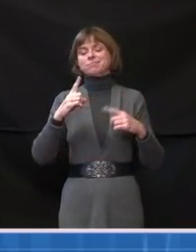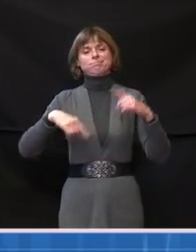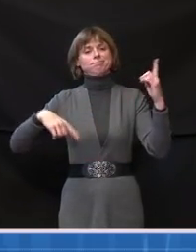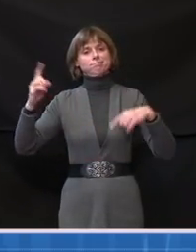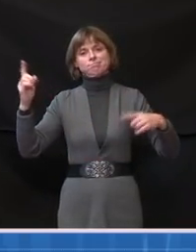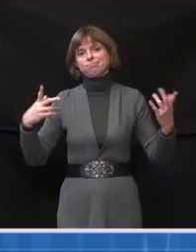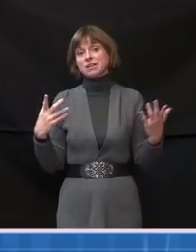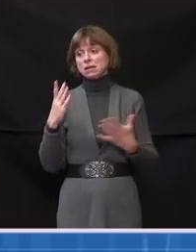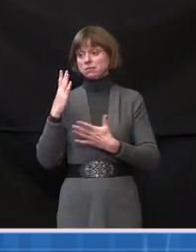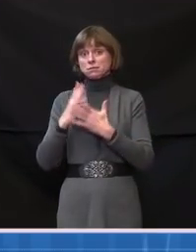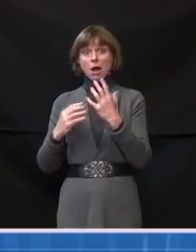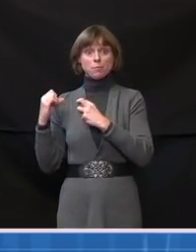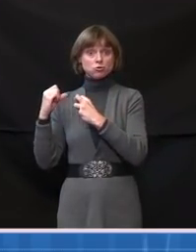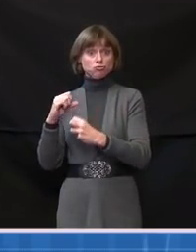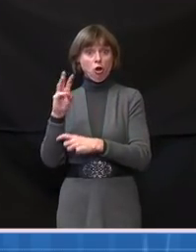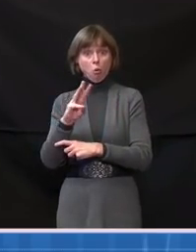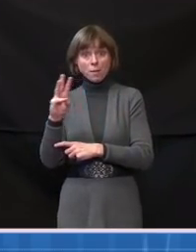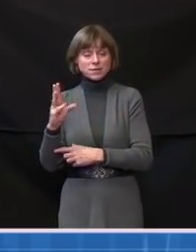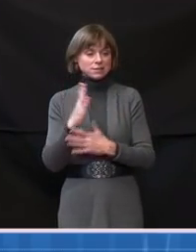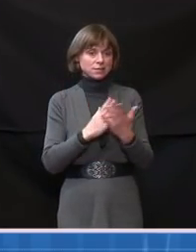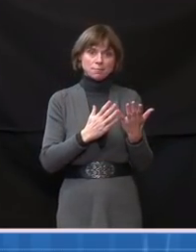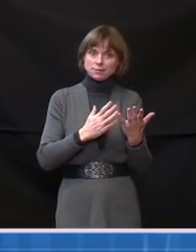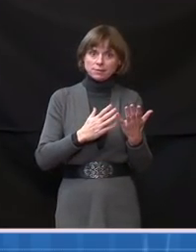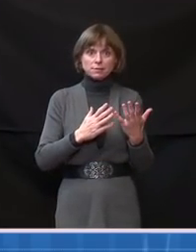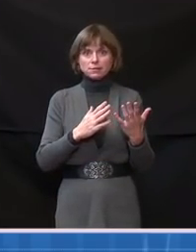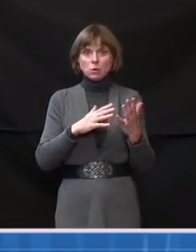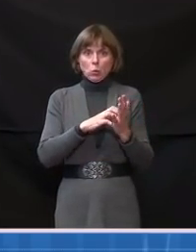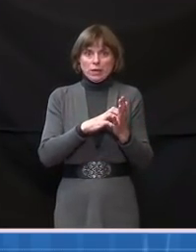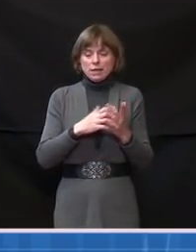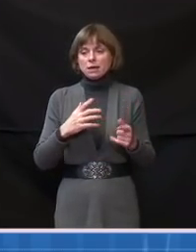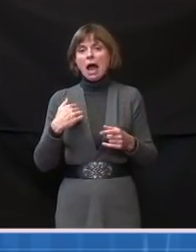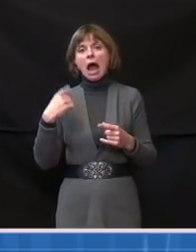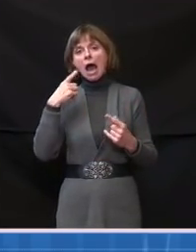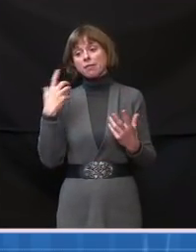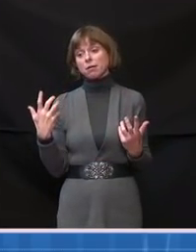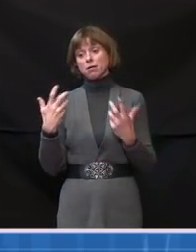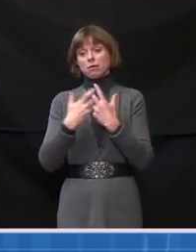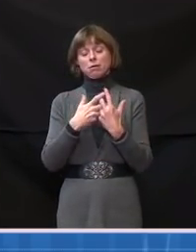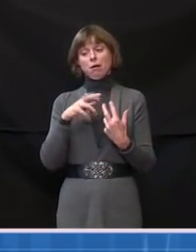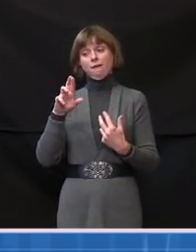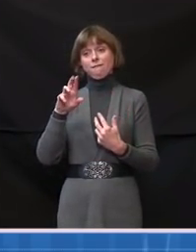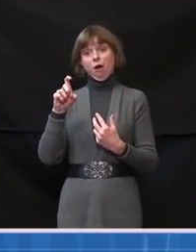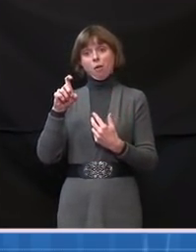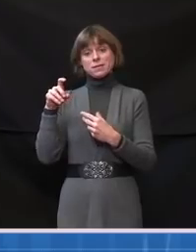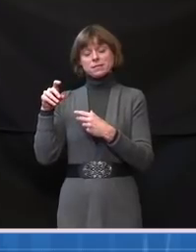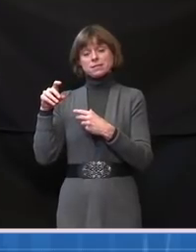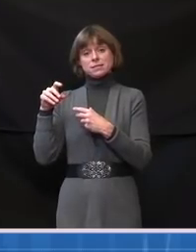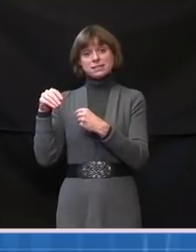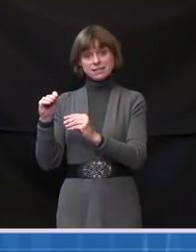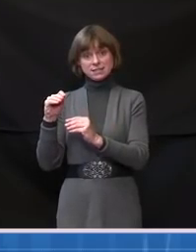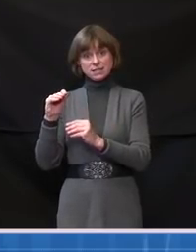I think that the integration of the pharmacy websites into the state websites is an important step to take.